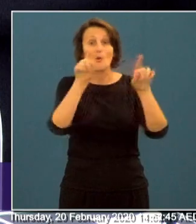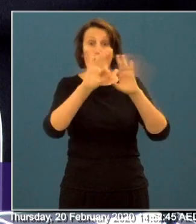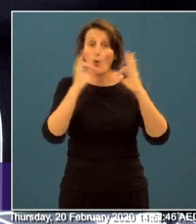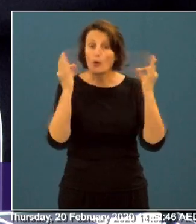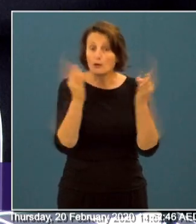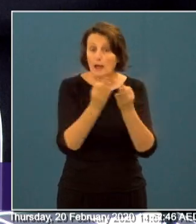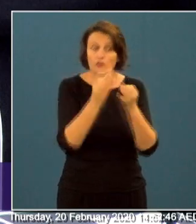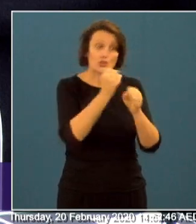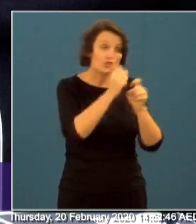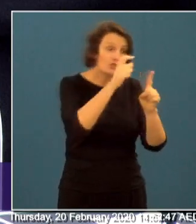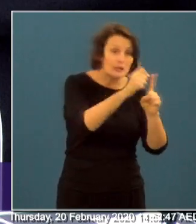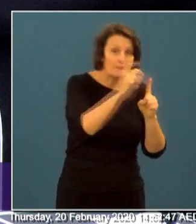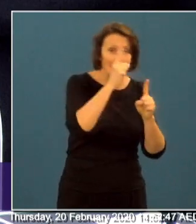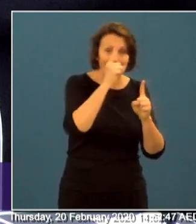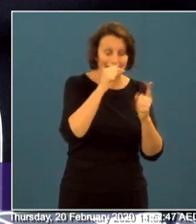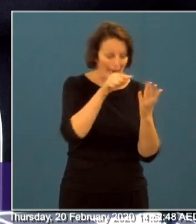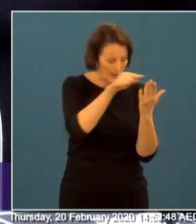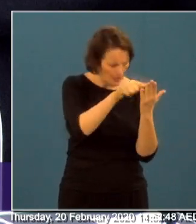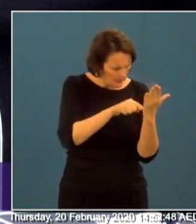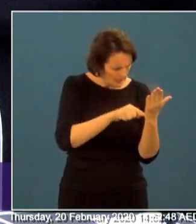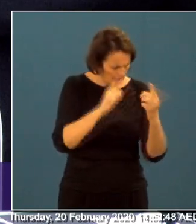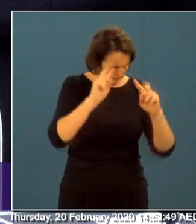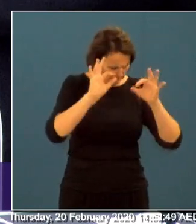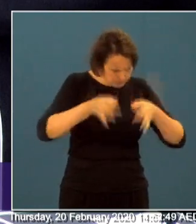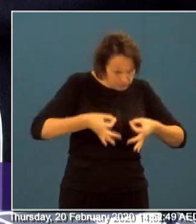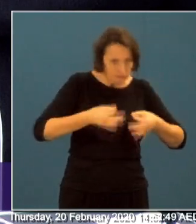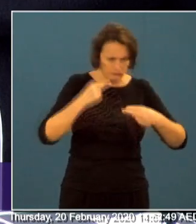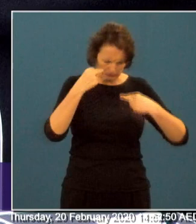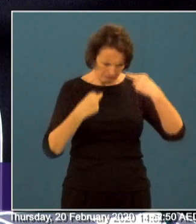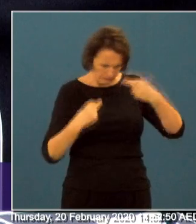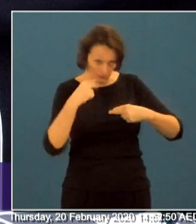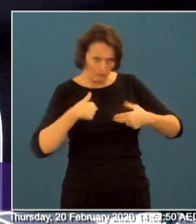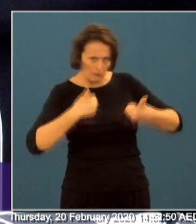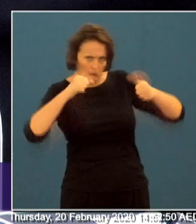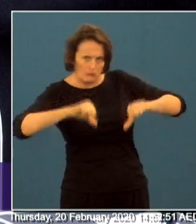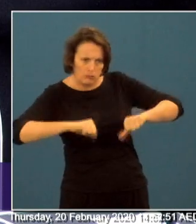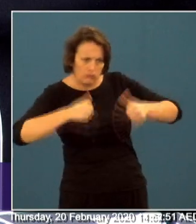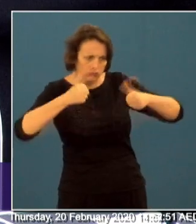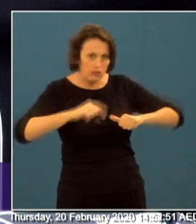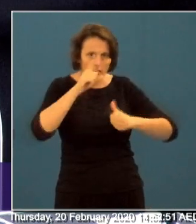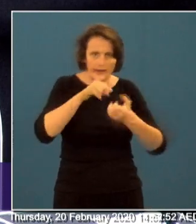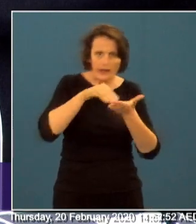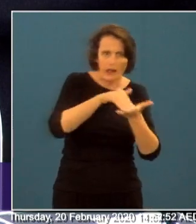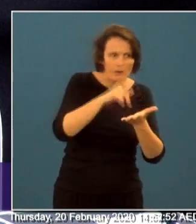Local Health Districts to evaluate their progress and how effective they are at supporting people with intellectual disability.